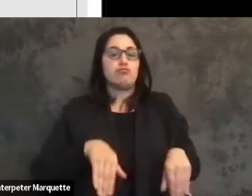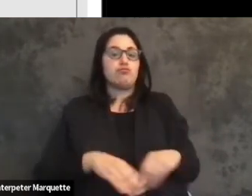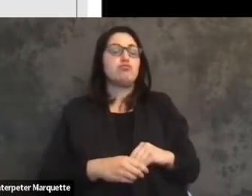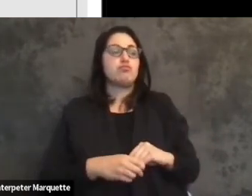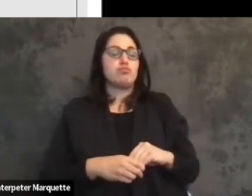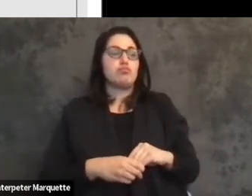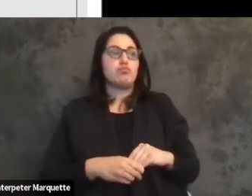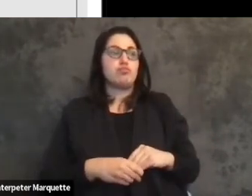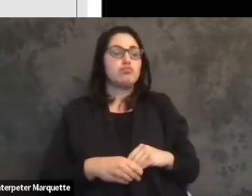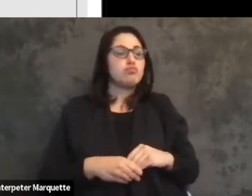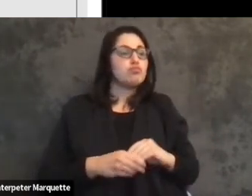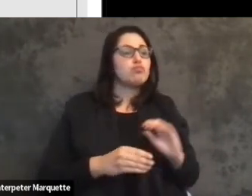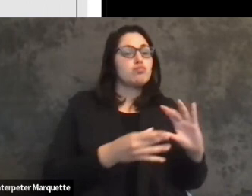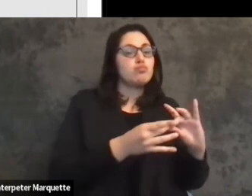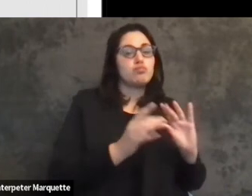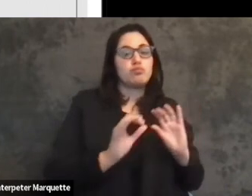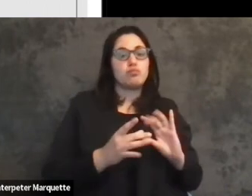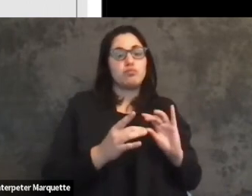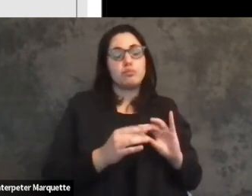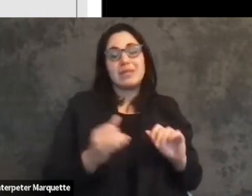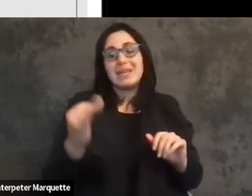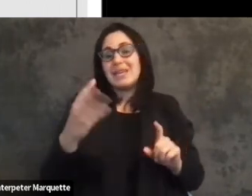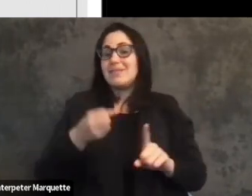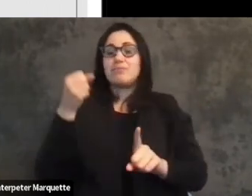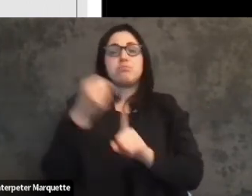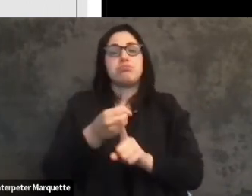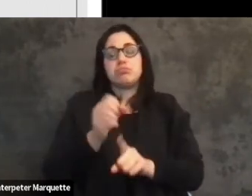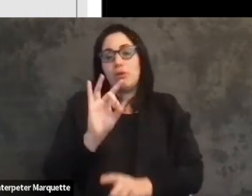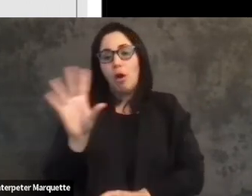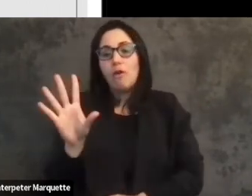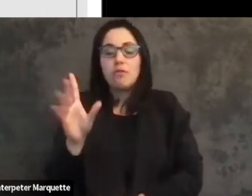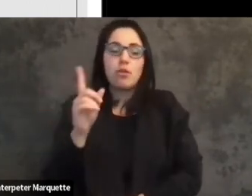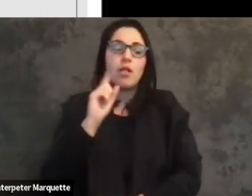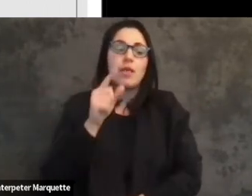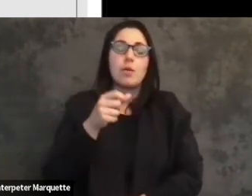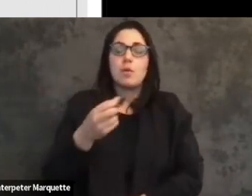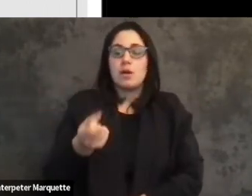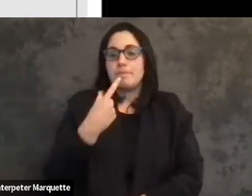And so being quiet is one of my strategies for managing my symptoms. And when I feel